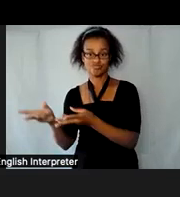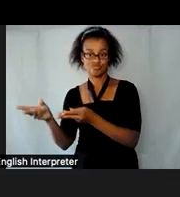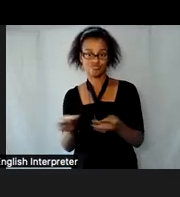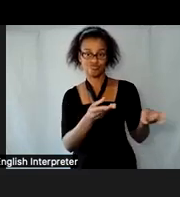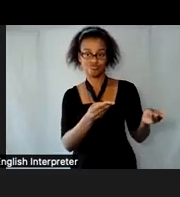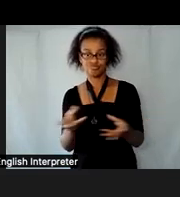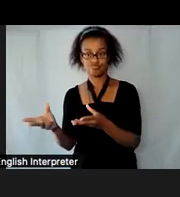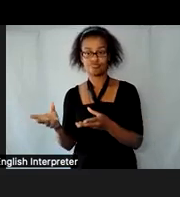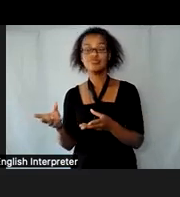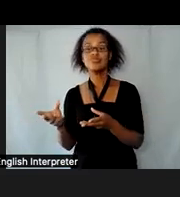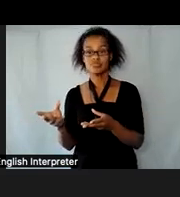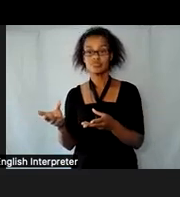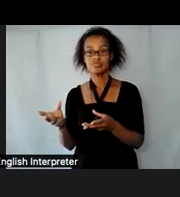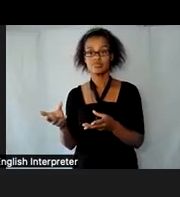of your screen.